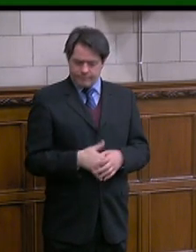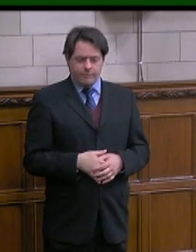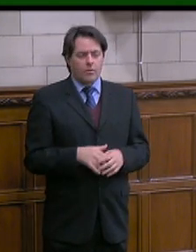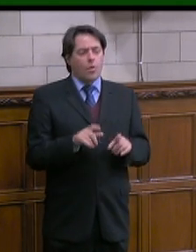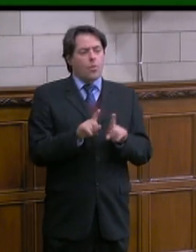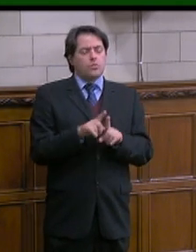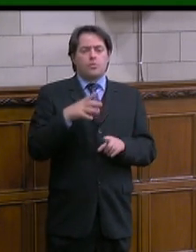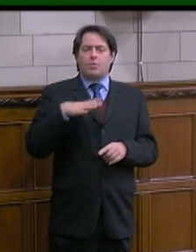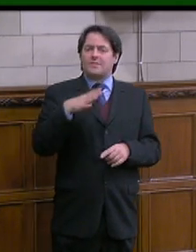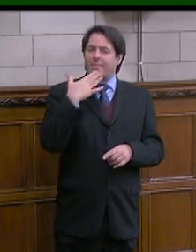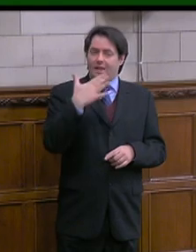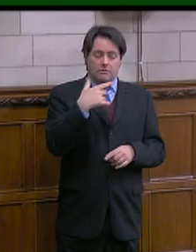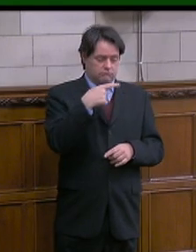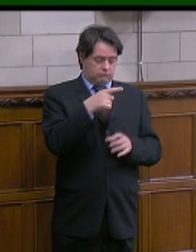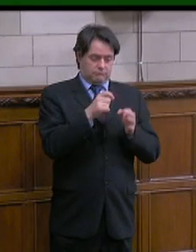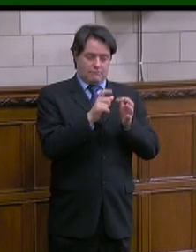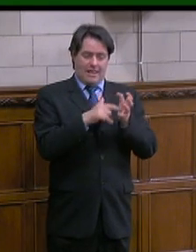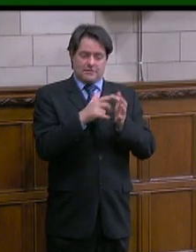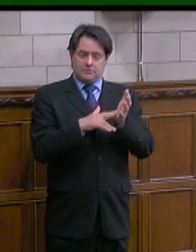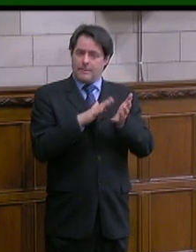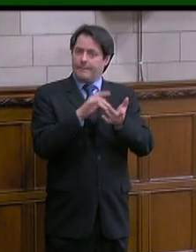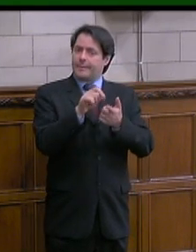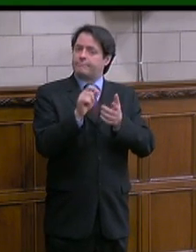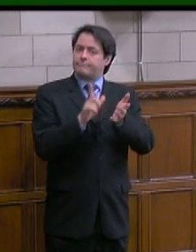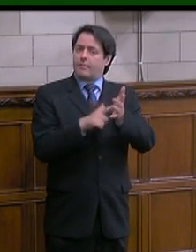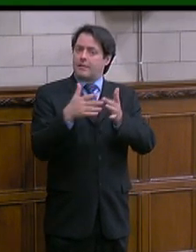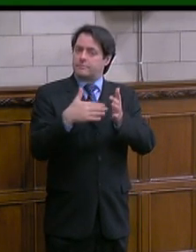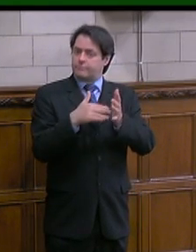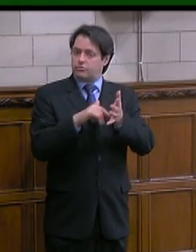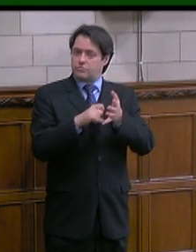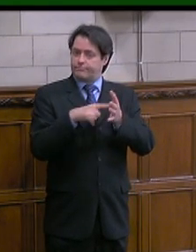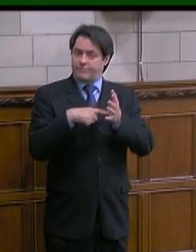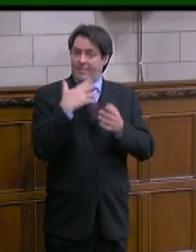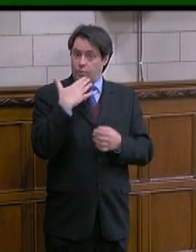Friend the Member for Blaydon (Liz Twist) for the way she opened the debate.